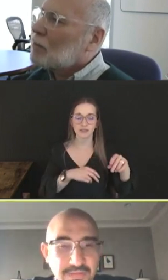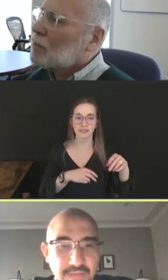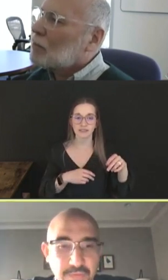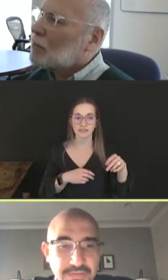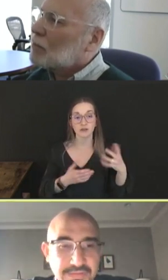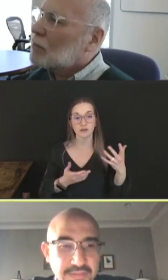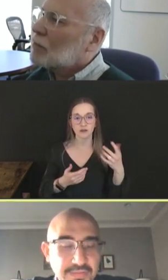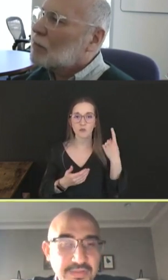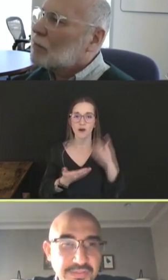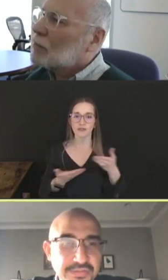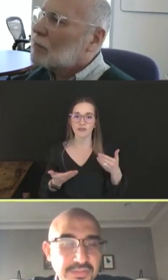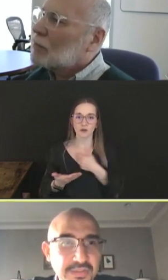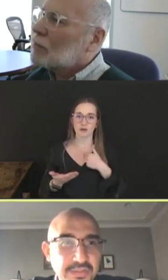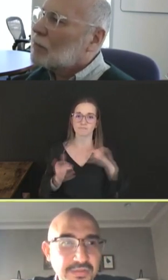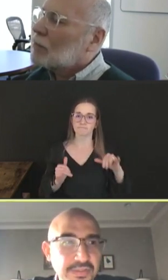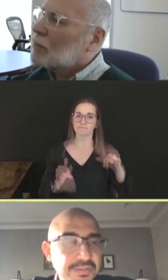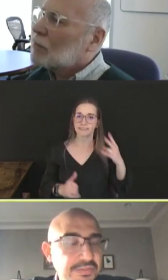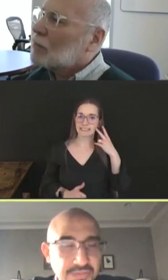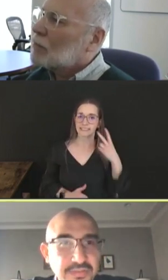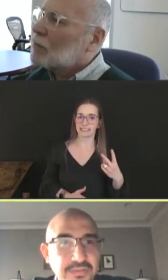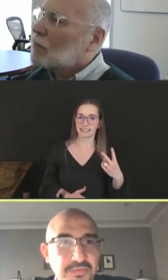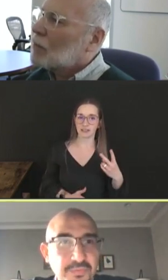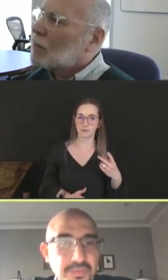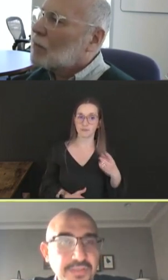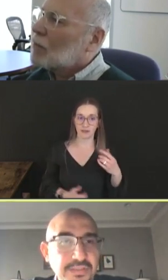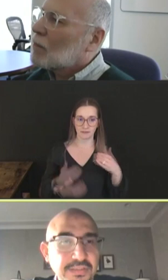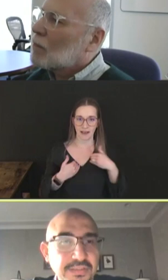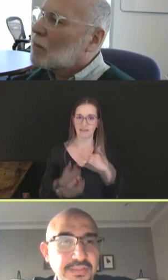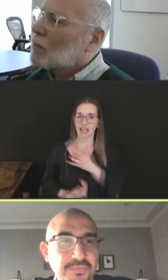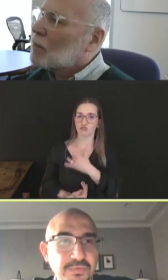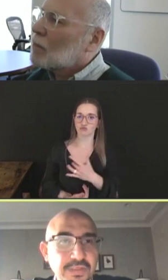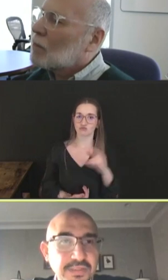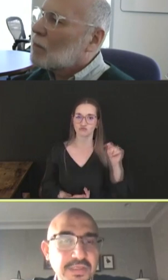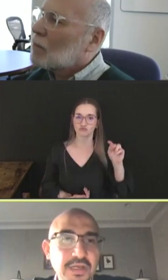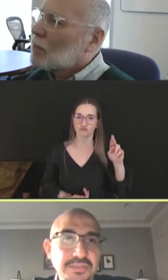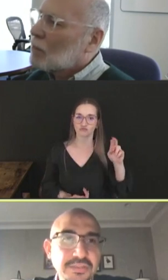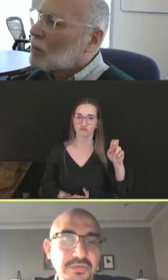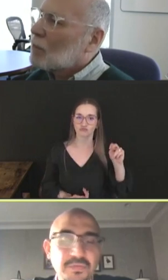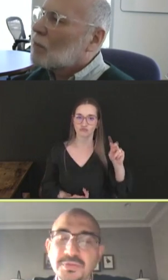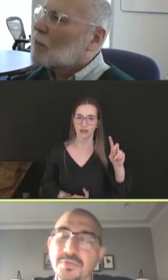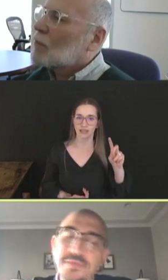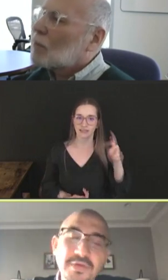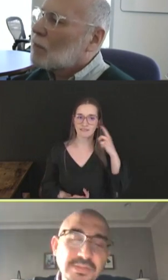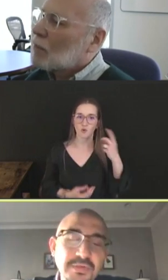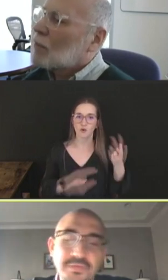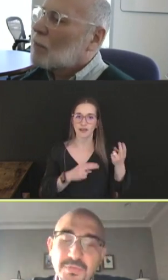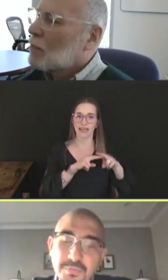thing that we are seeing, there is a trend for -- yes, for increasing IGG4. So the first part